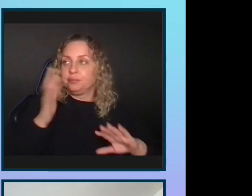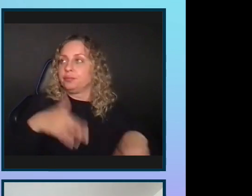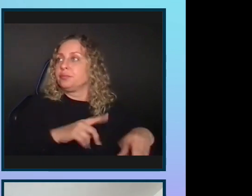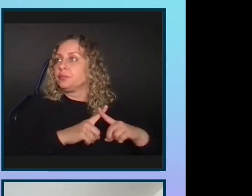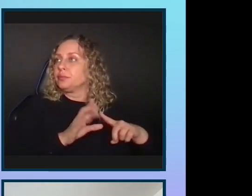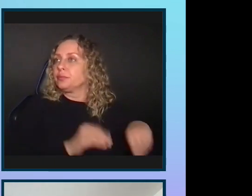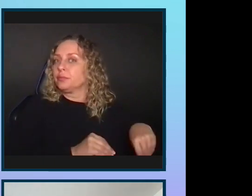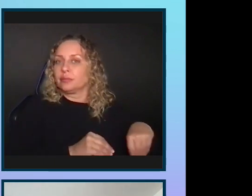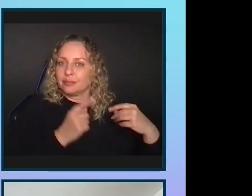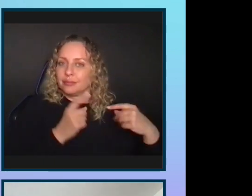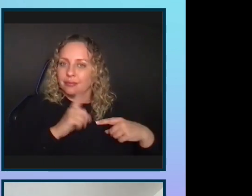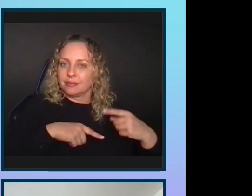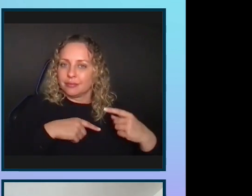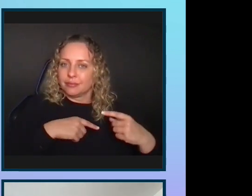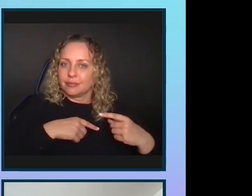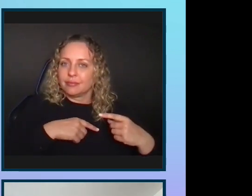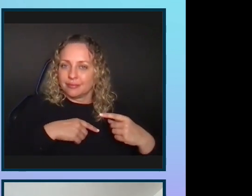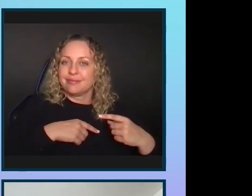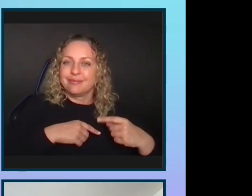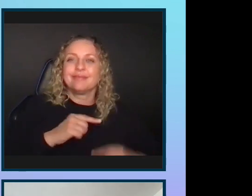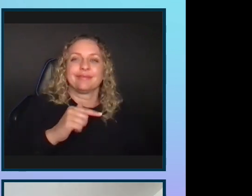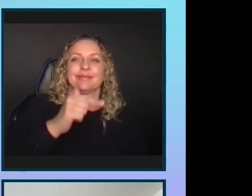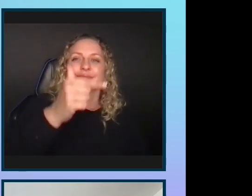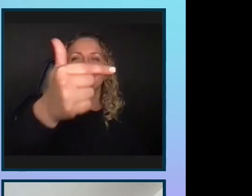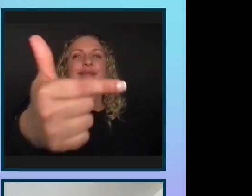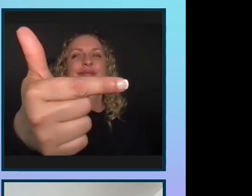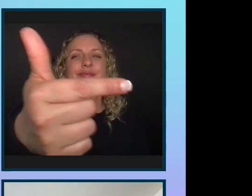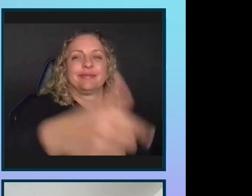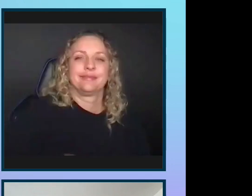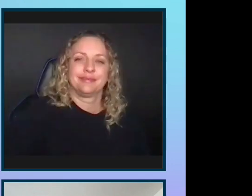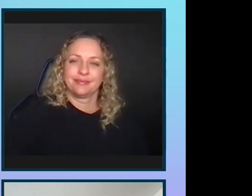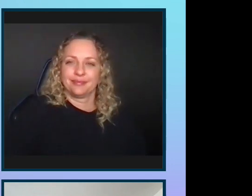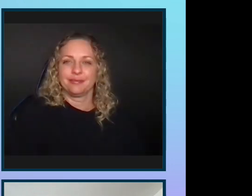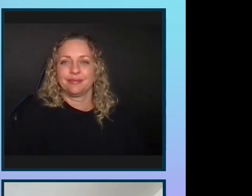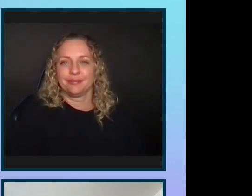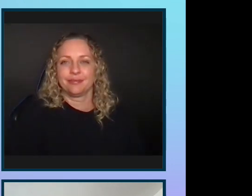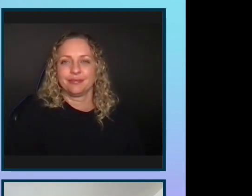So generally there are very few situations in which I think disabled buttons are actually we required,